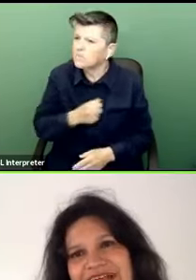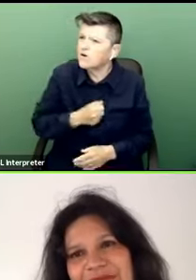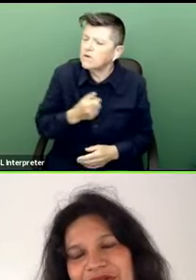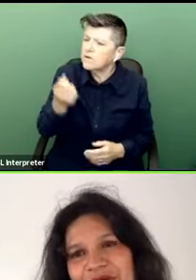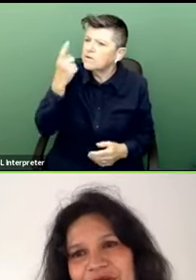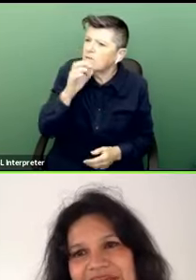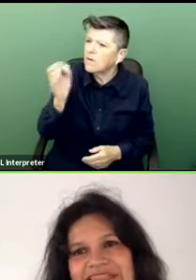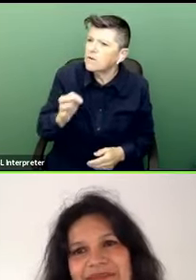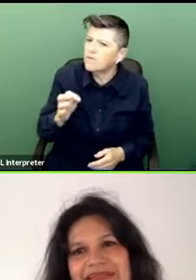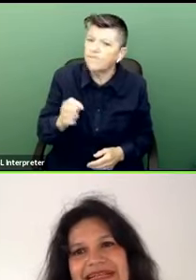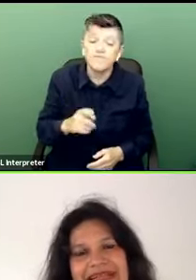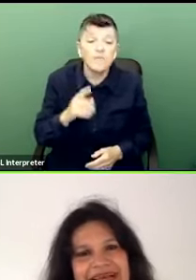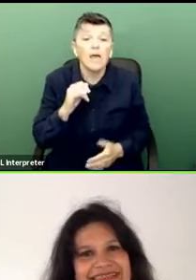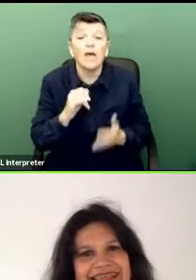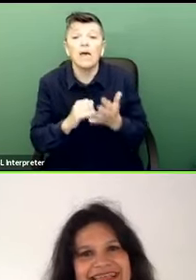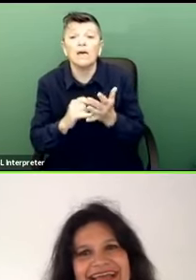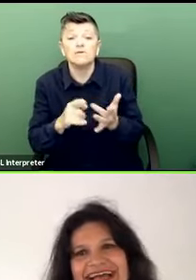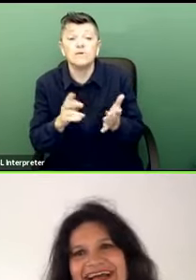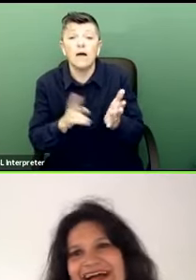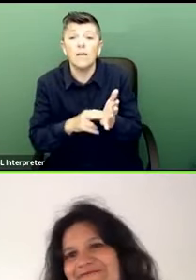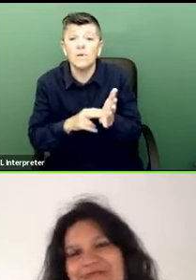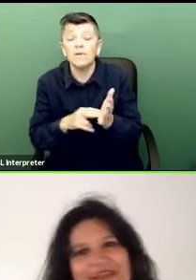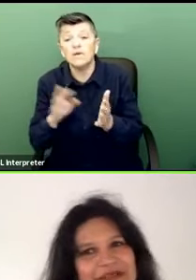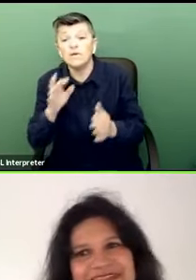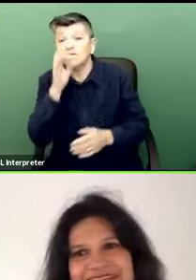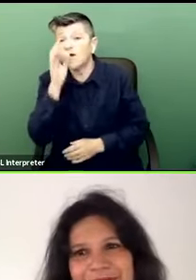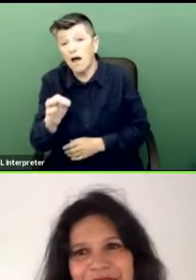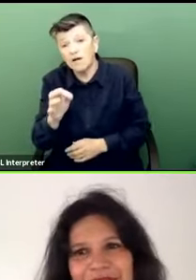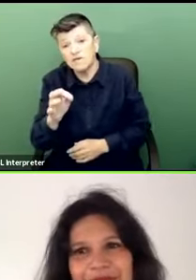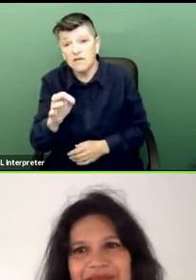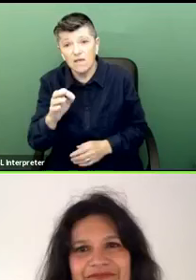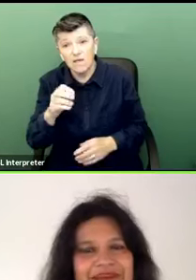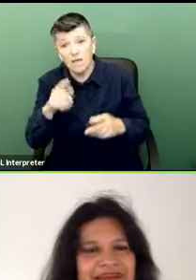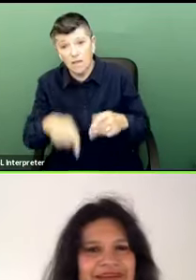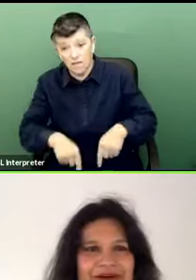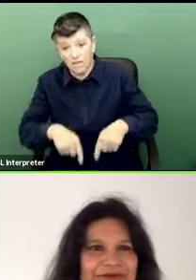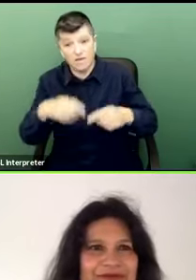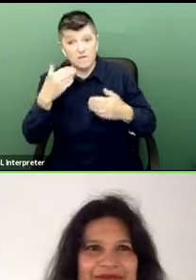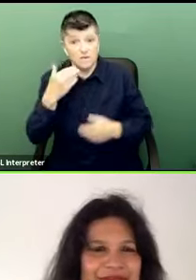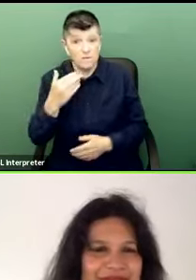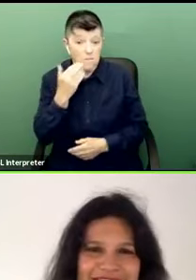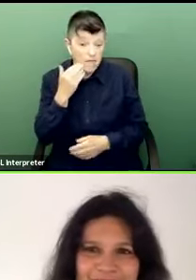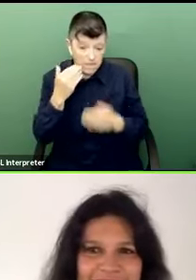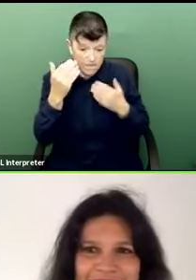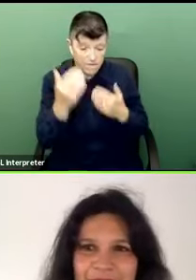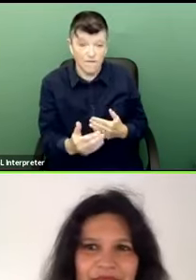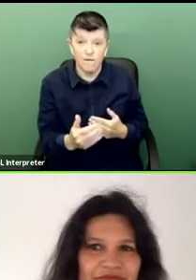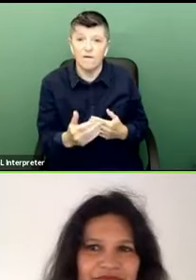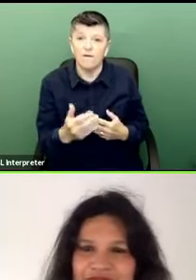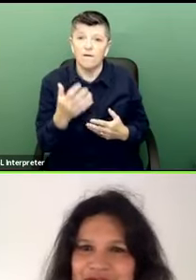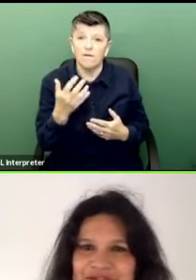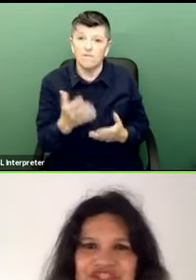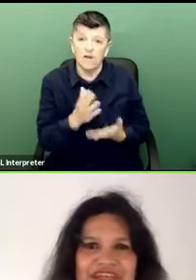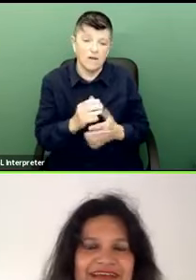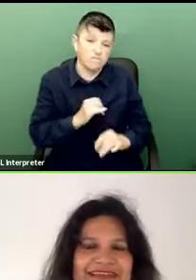slavery and rights leading to the hition revolution in 17 91. She's supporting the French